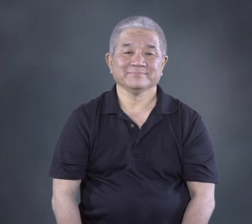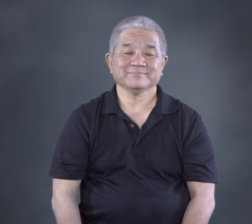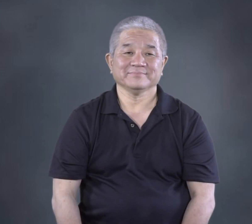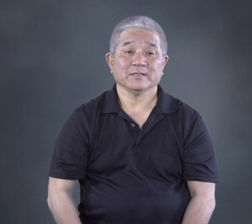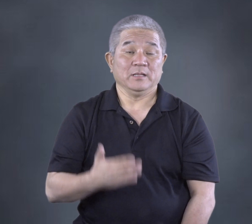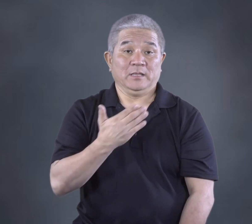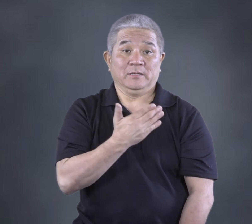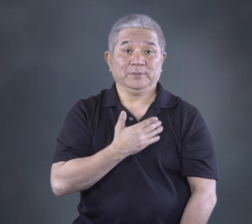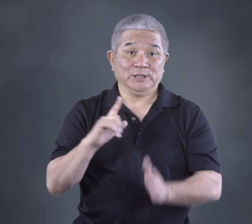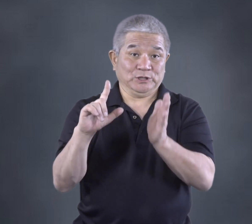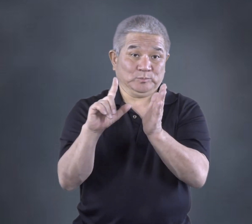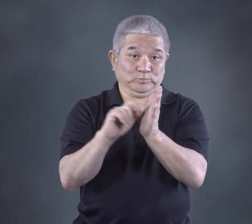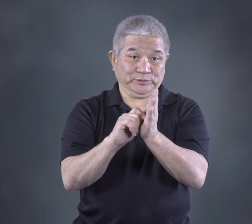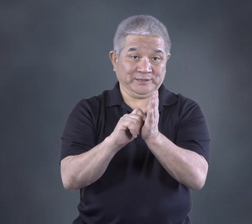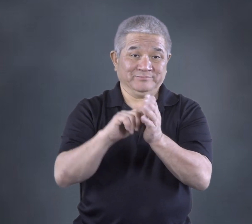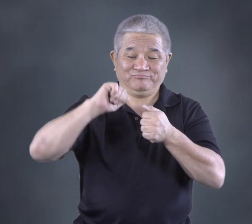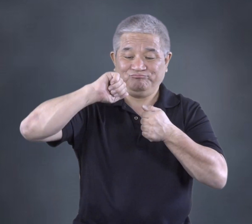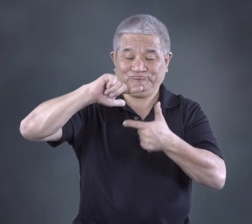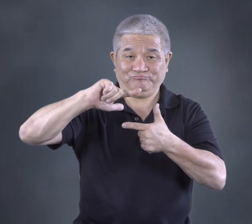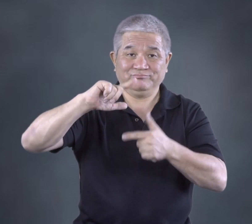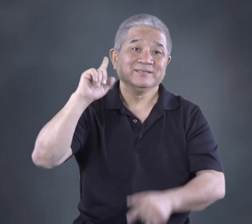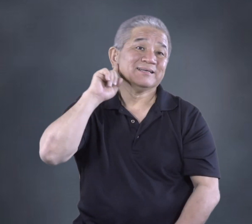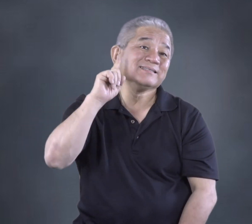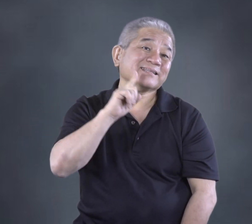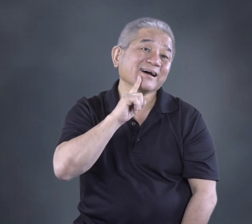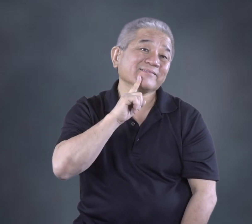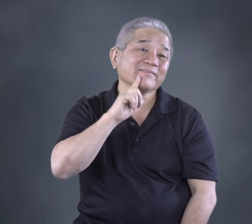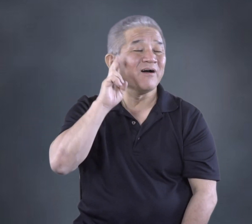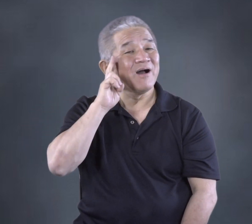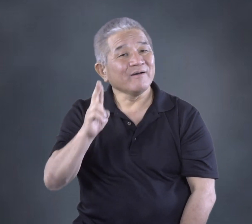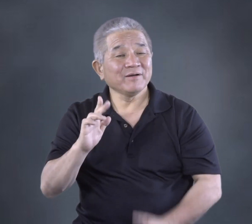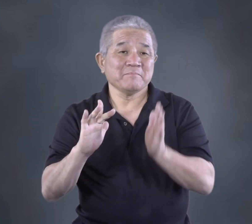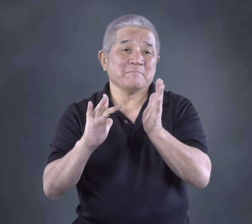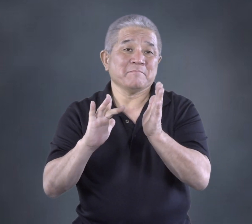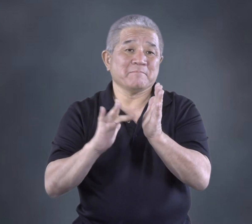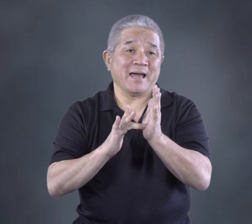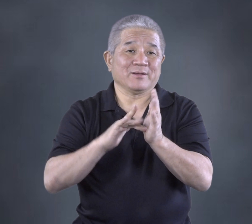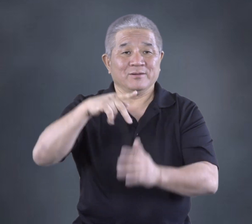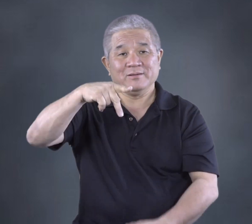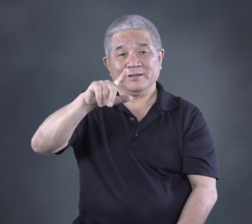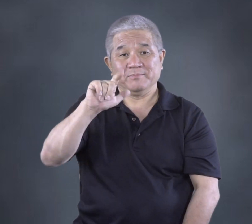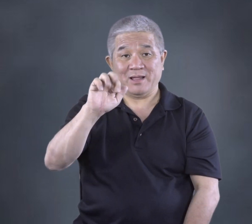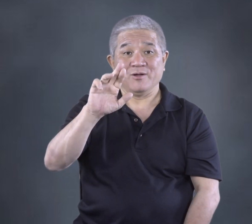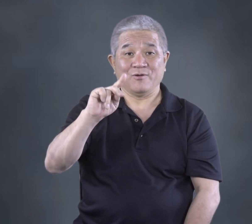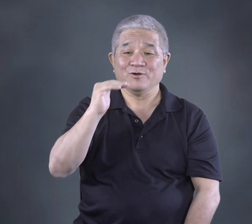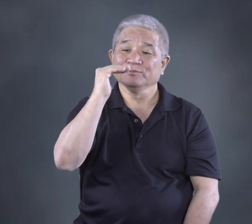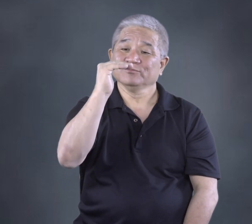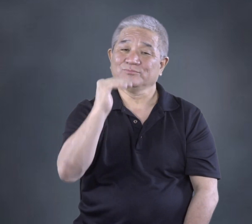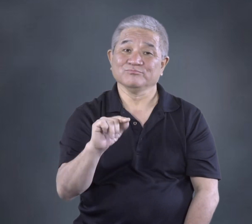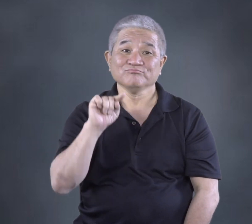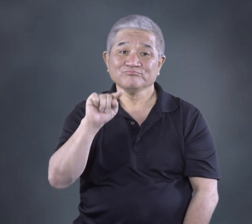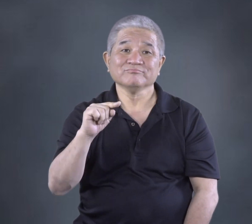Please print the DEAF/HARD OF HEARING MEDICAL PLACARD